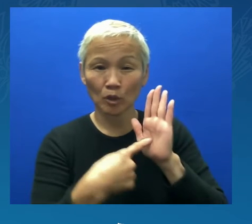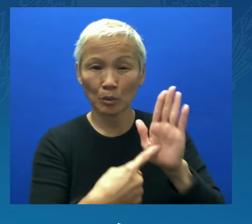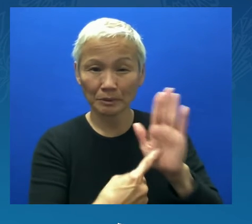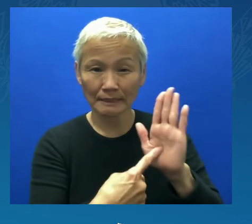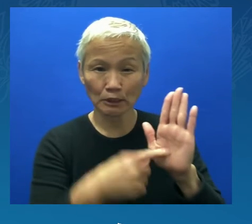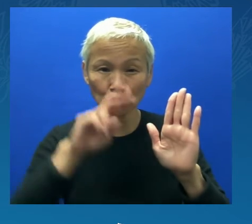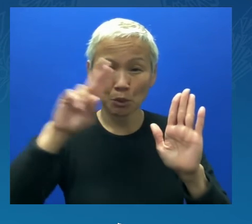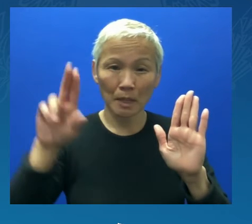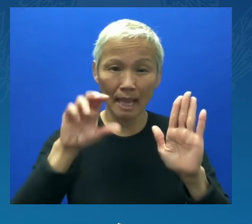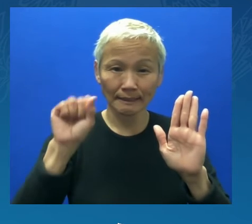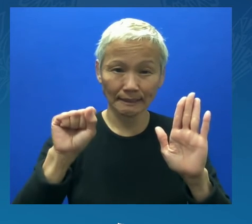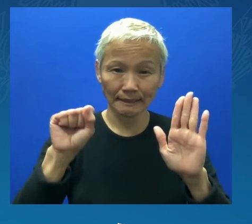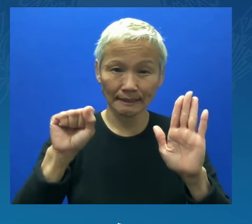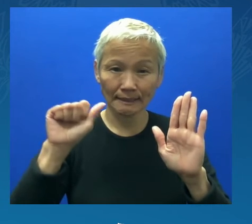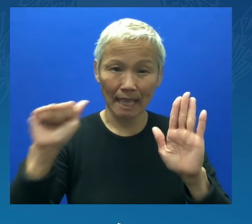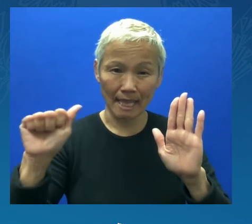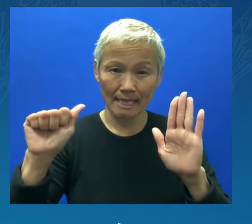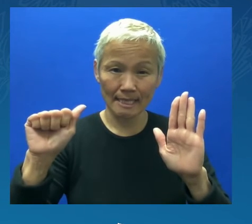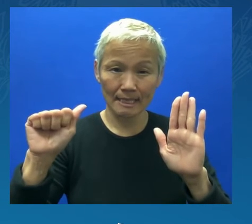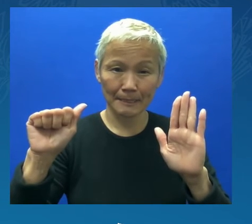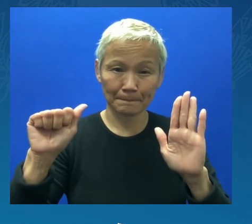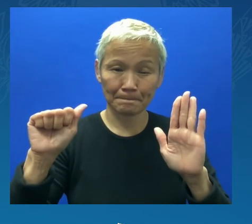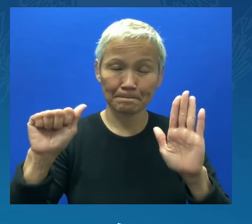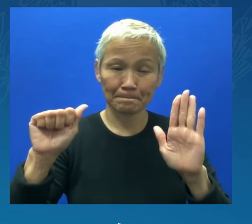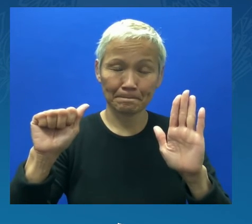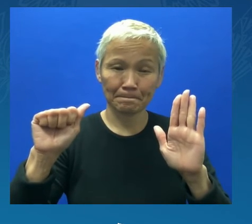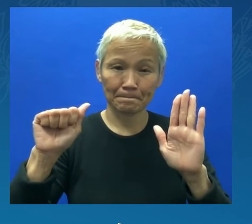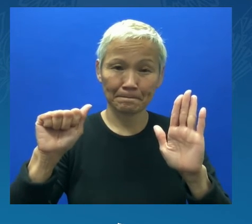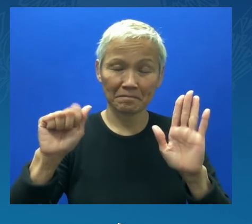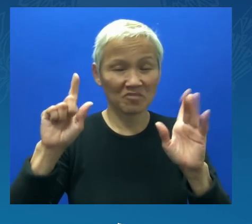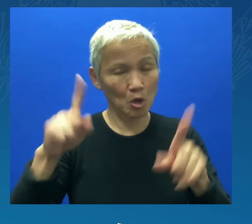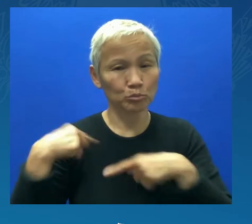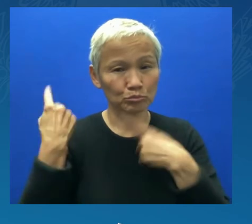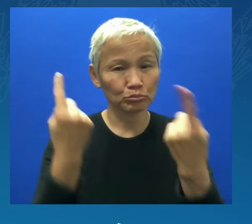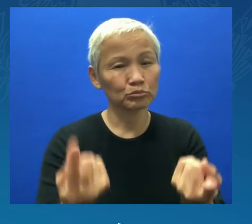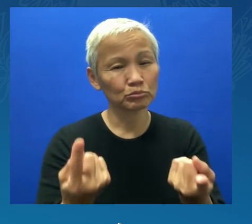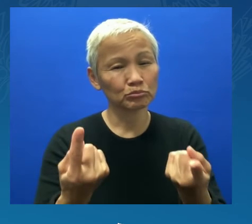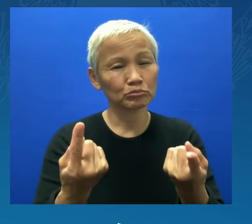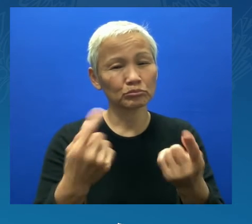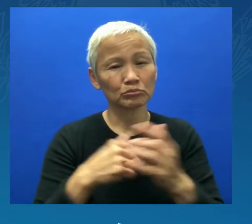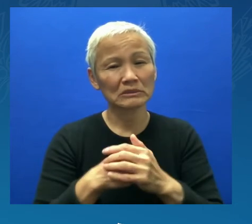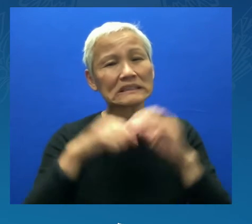we can -- historically and traditionally -- walk in those rooms, chin up, shoulders back,